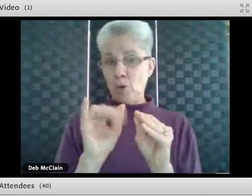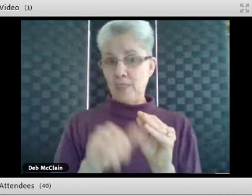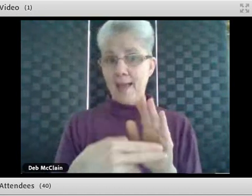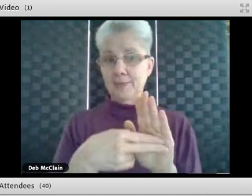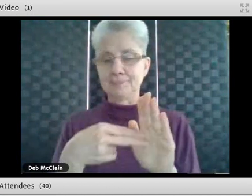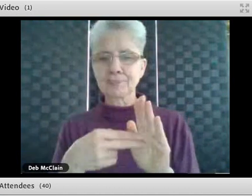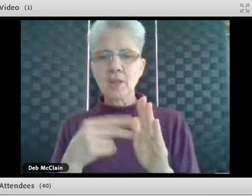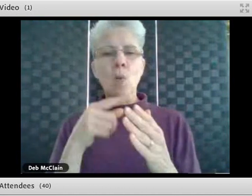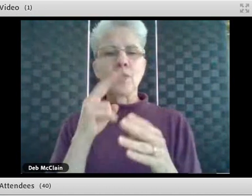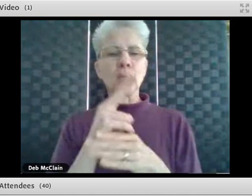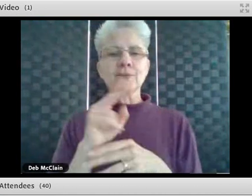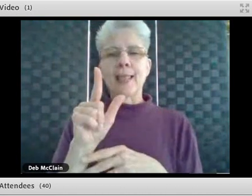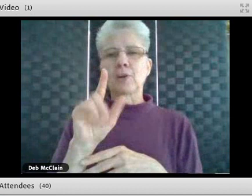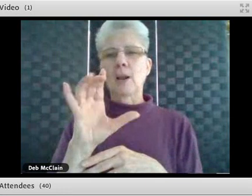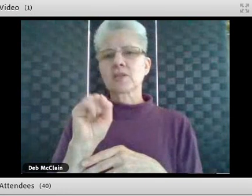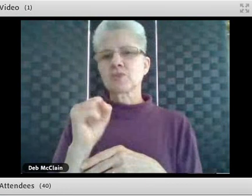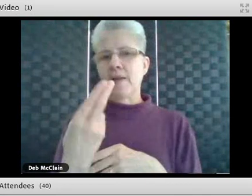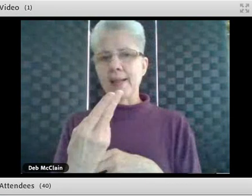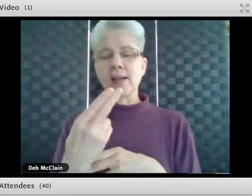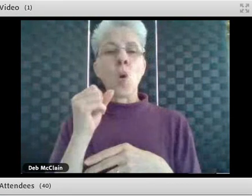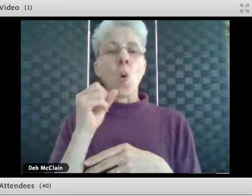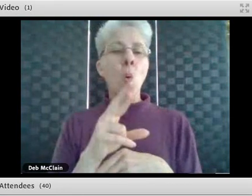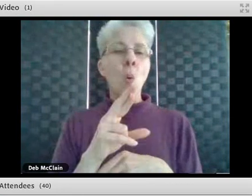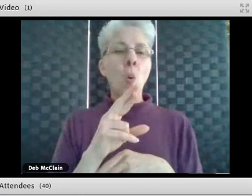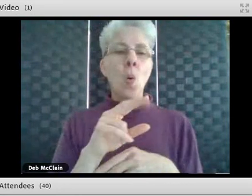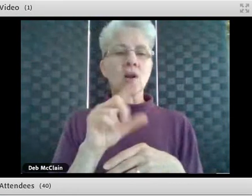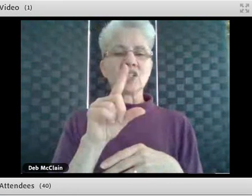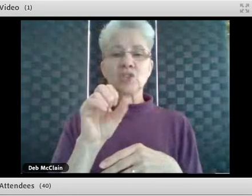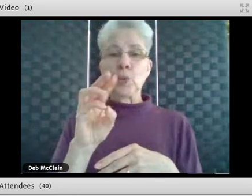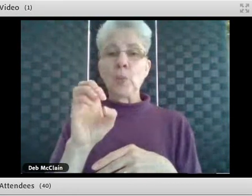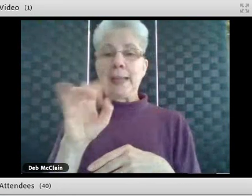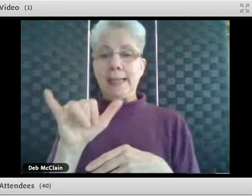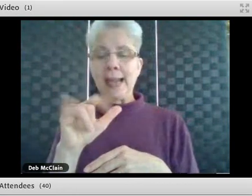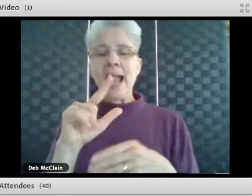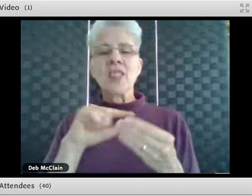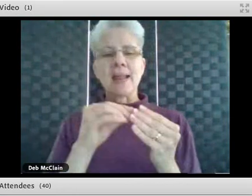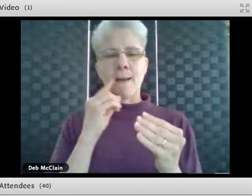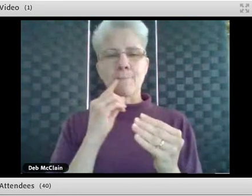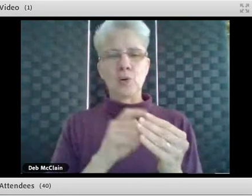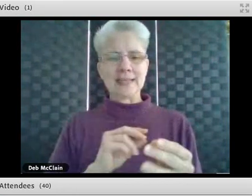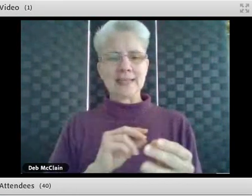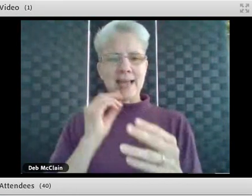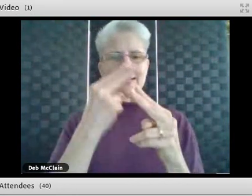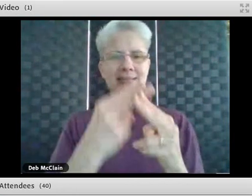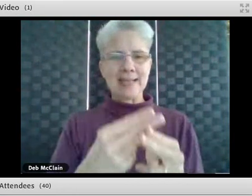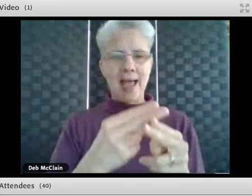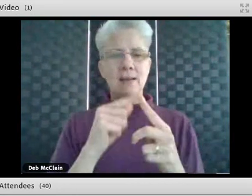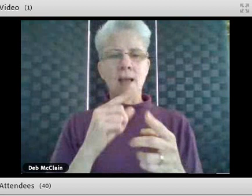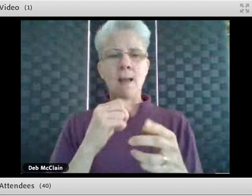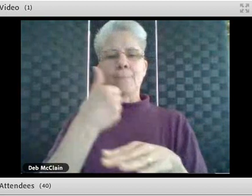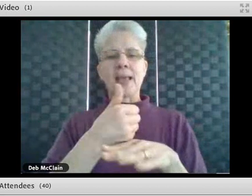Library of Congress Classification, or Dewey, that number is assigned based upon the first subject field, okay?